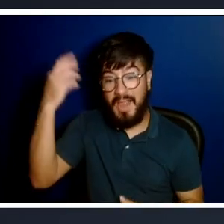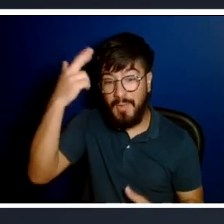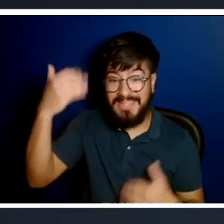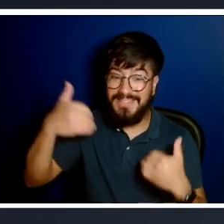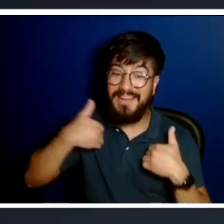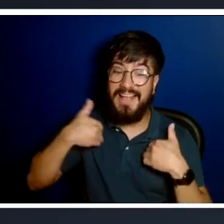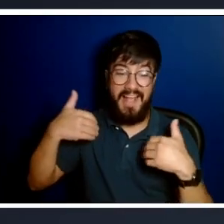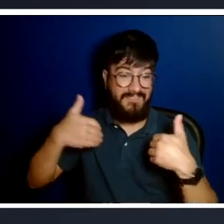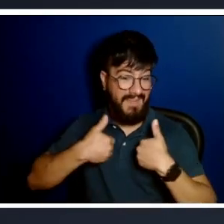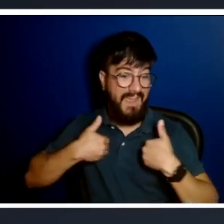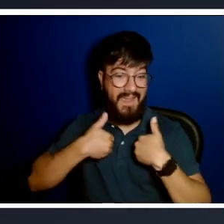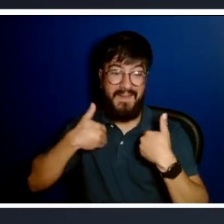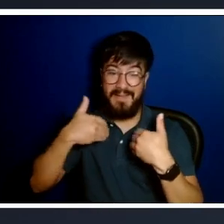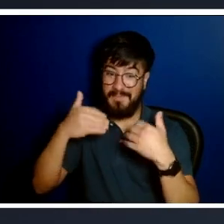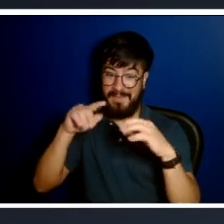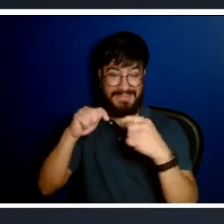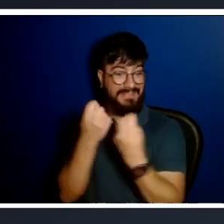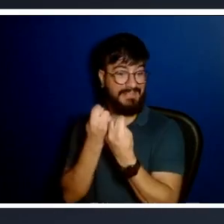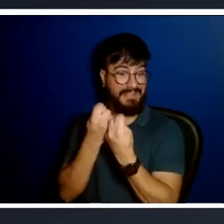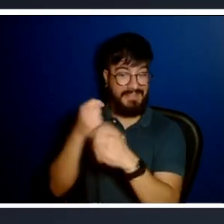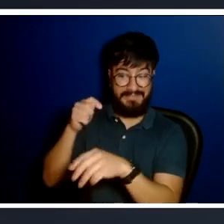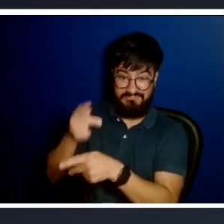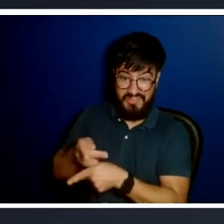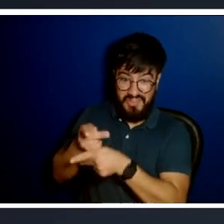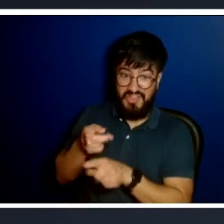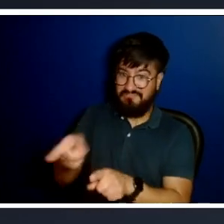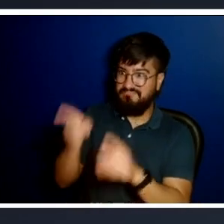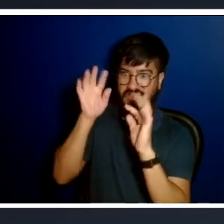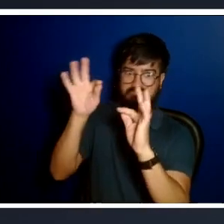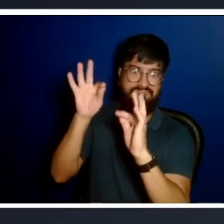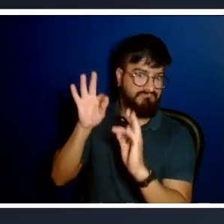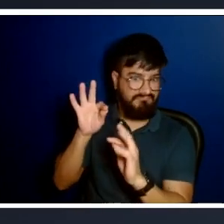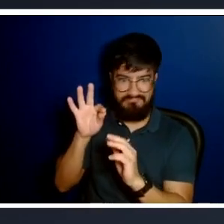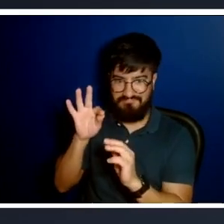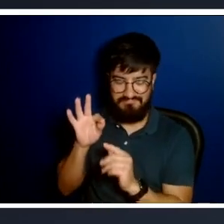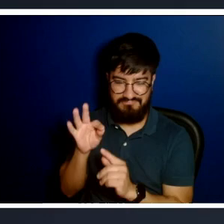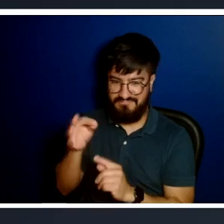on the animals here presenting and answering the questions because I don't know everything.